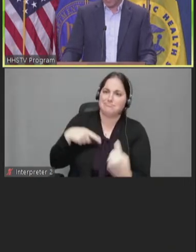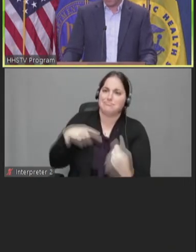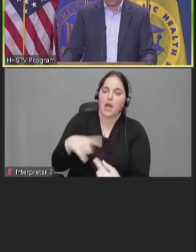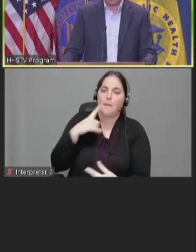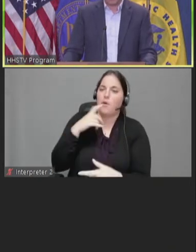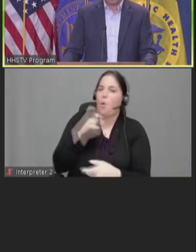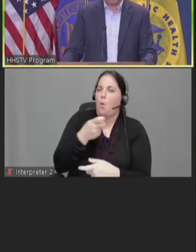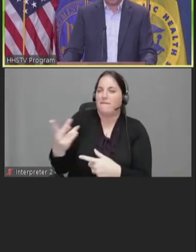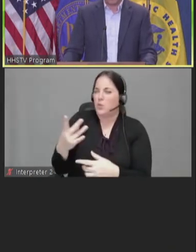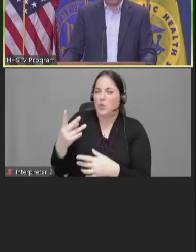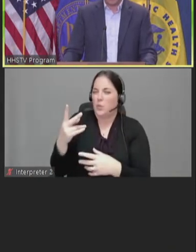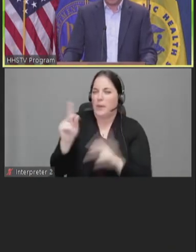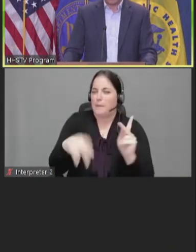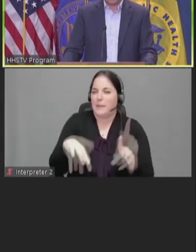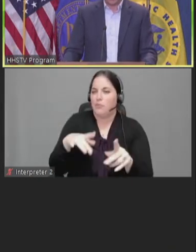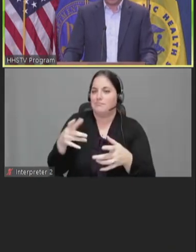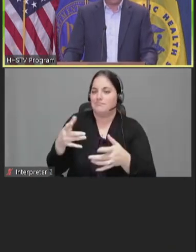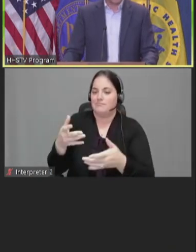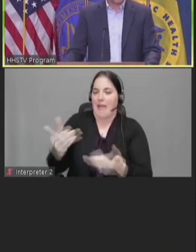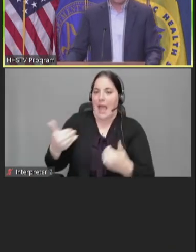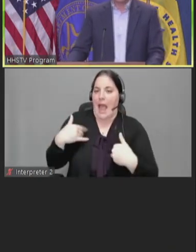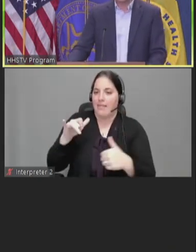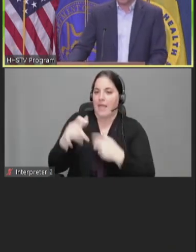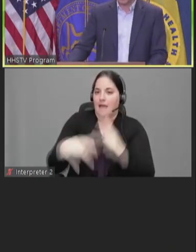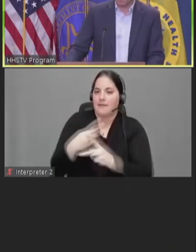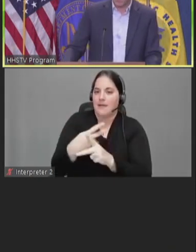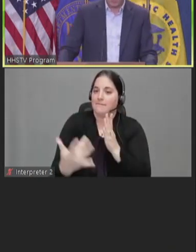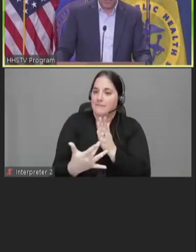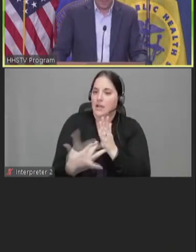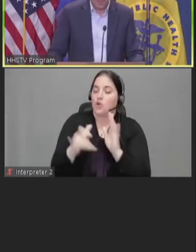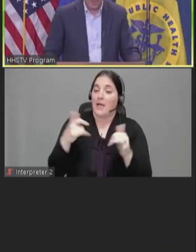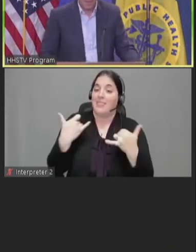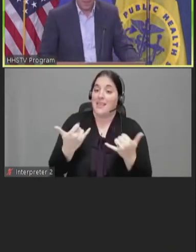that technology. And so I think there's good things to come. Now I'll stop there. Thanks.